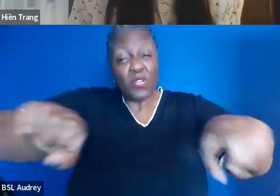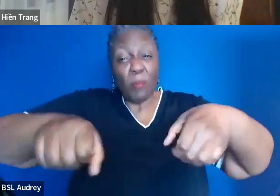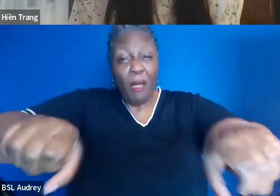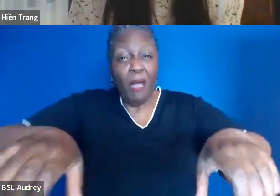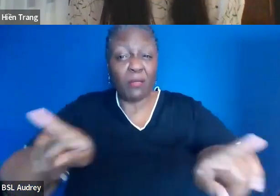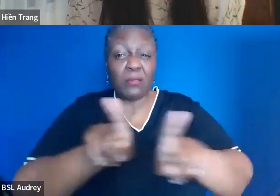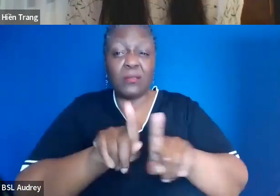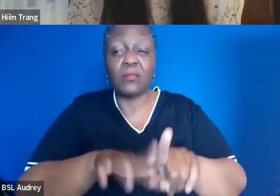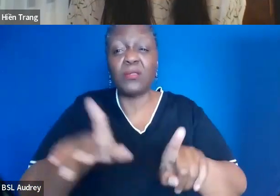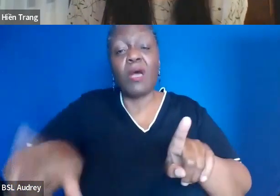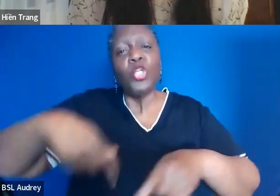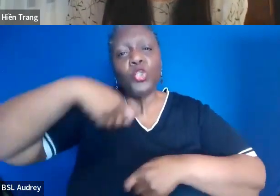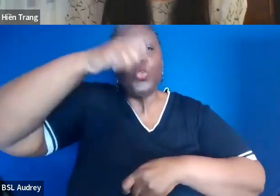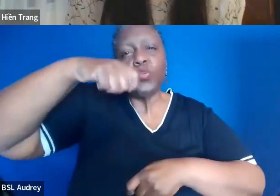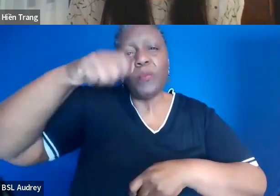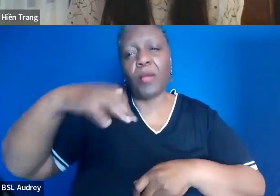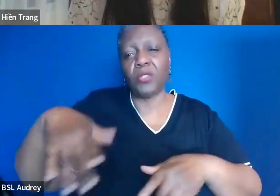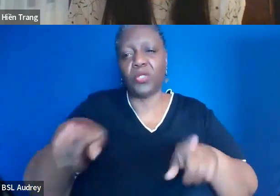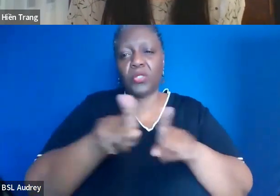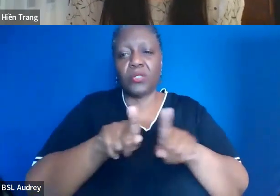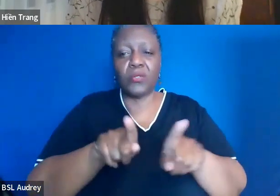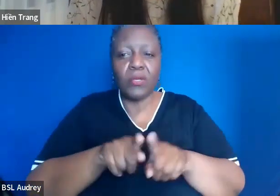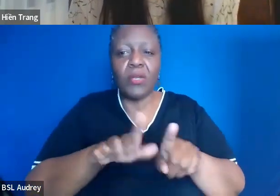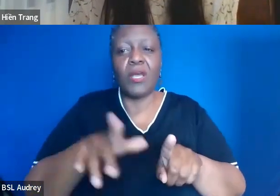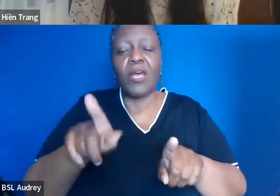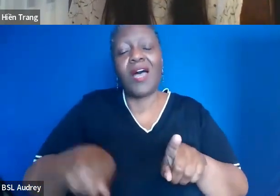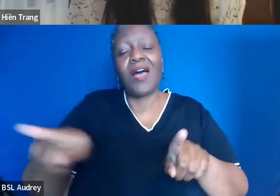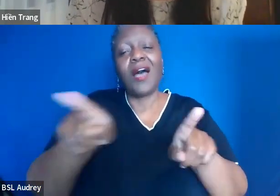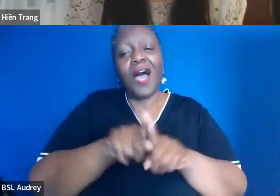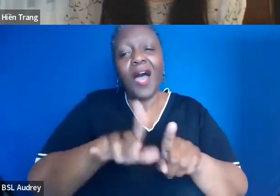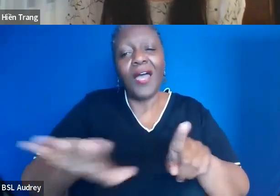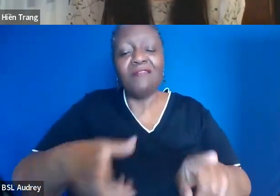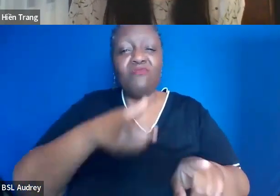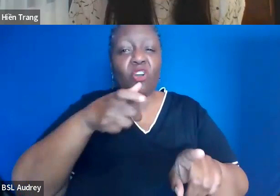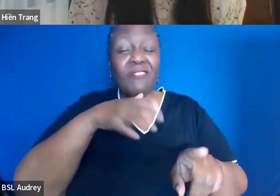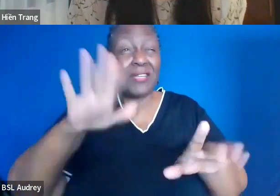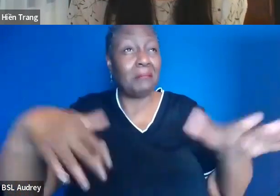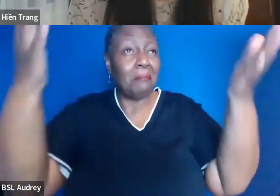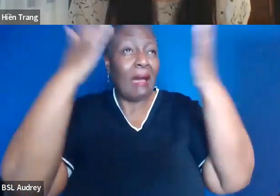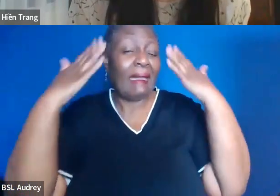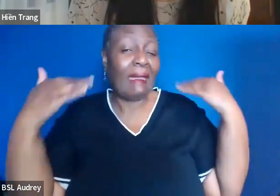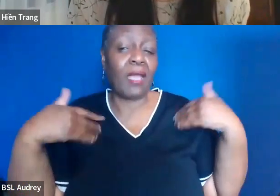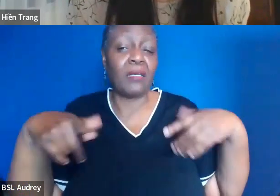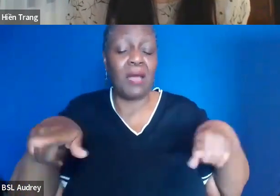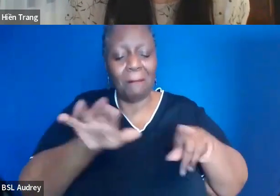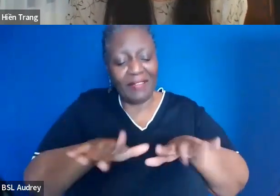a toothbrush, a tube of hydrocortisone, my hair, and the fingers of my Lord.